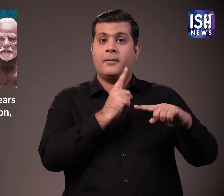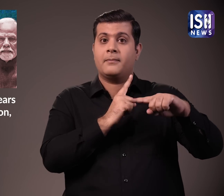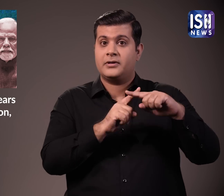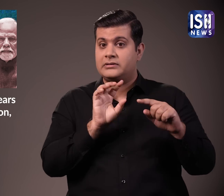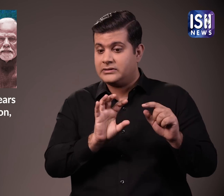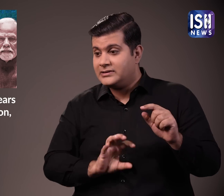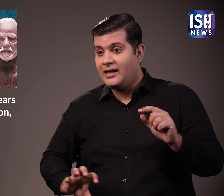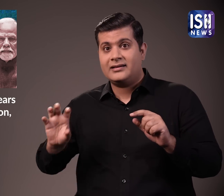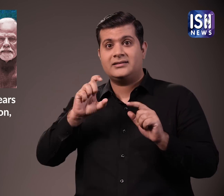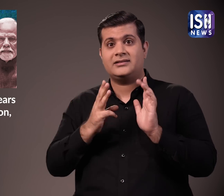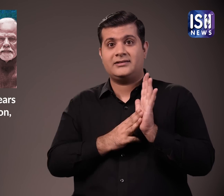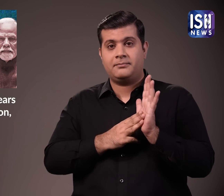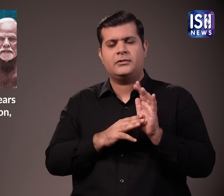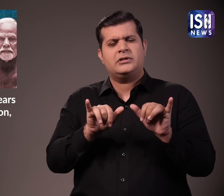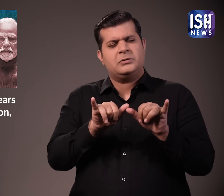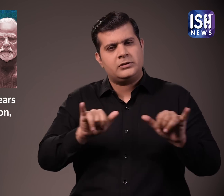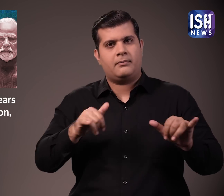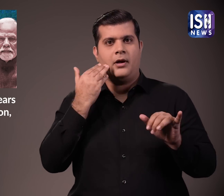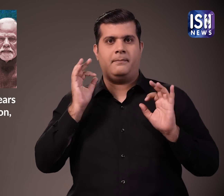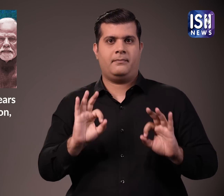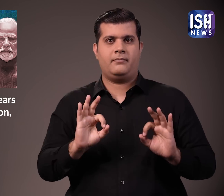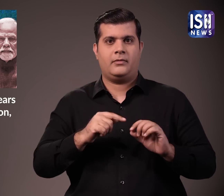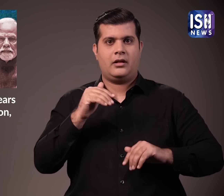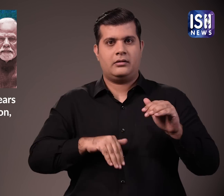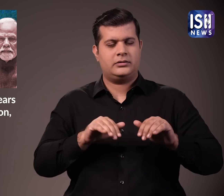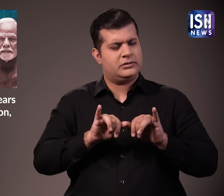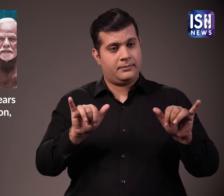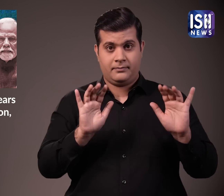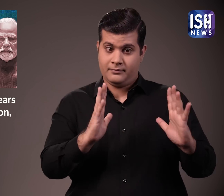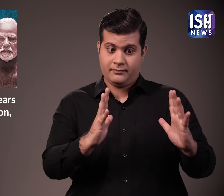and assembly elections together.